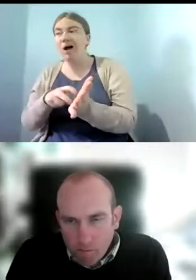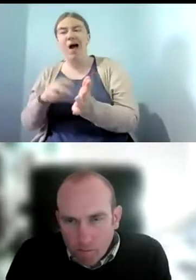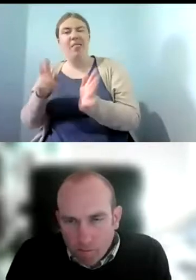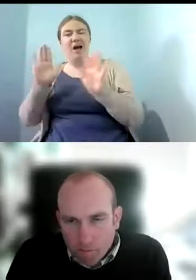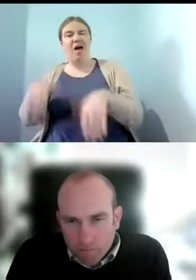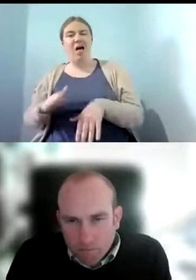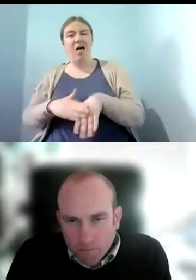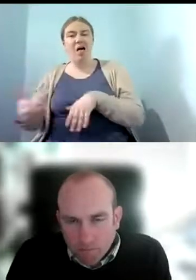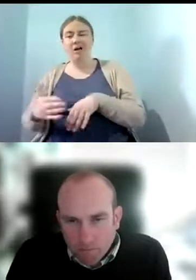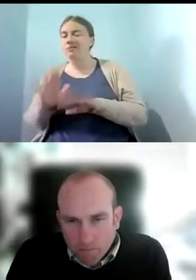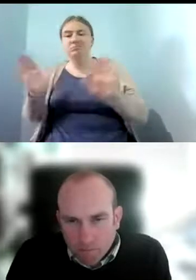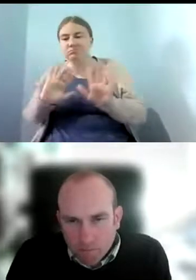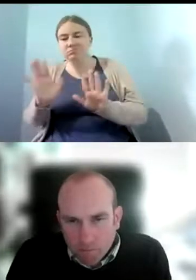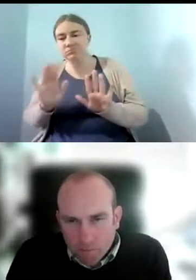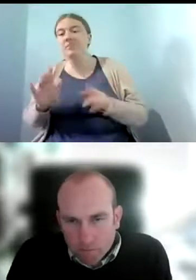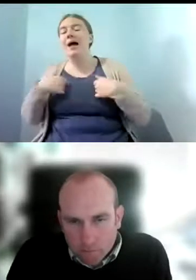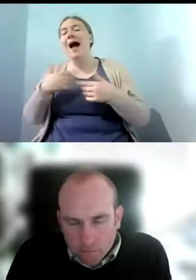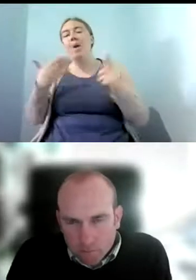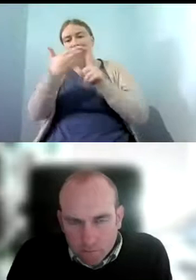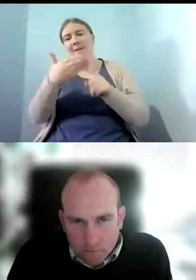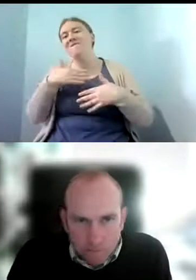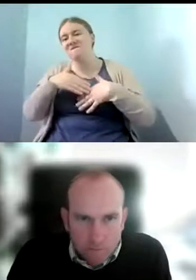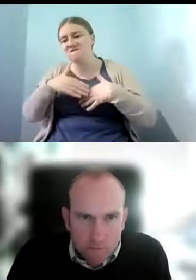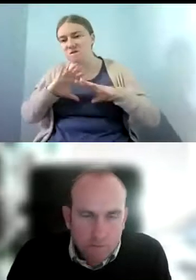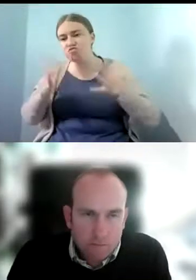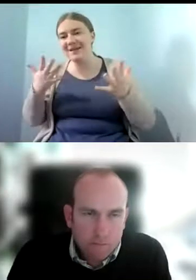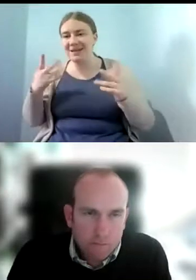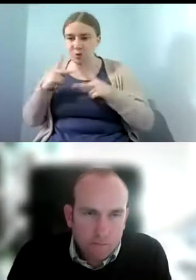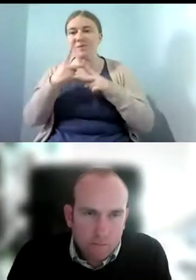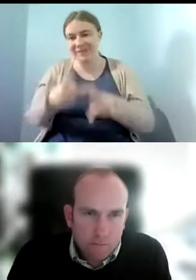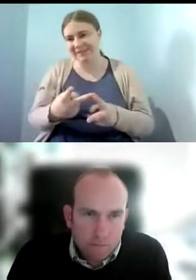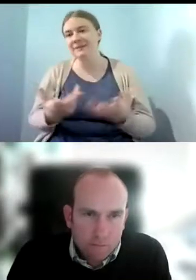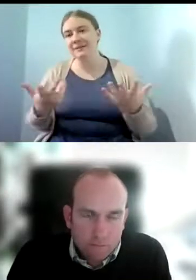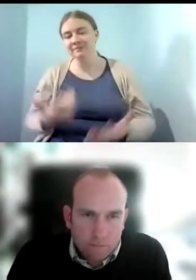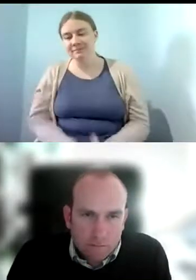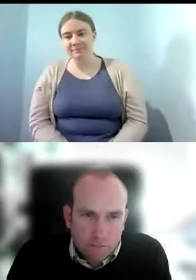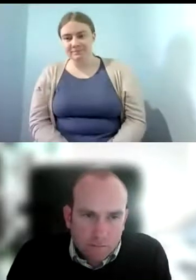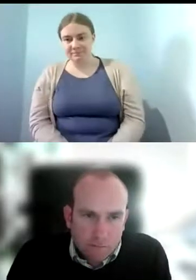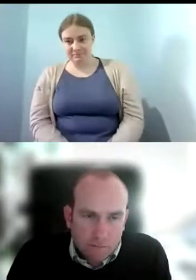um but the the idea is that it will be a free attraction um we'll have school groups booking